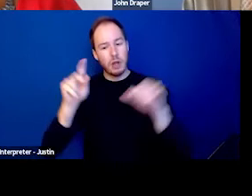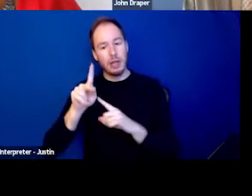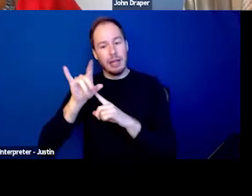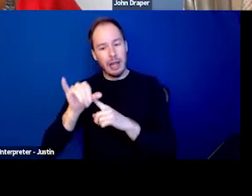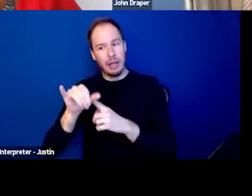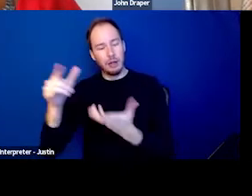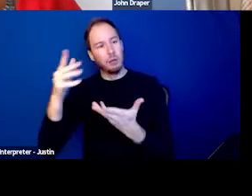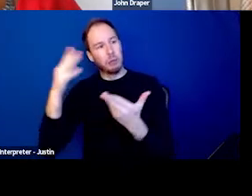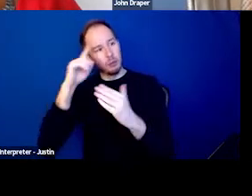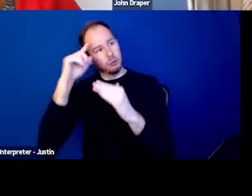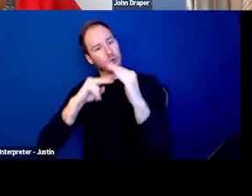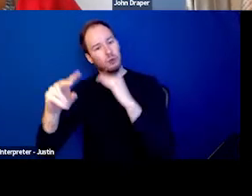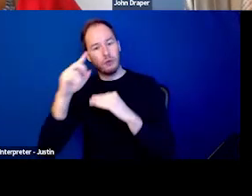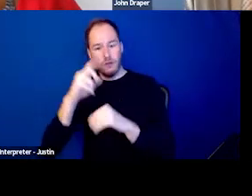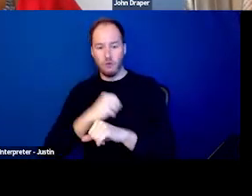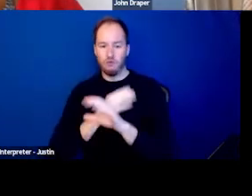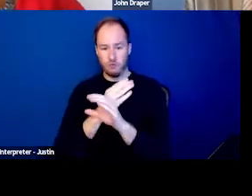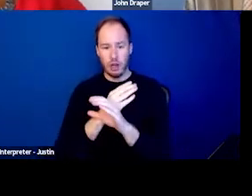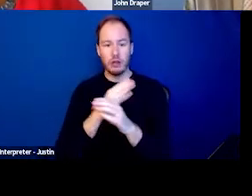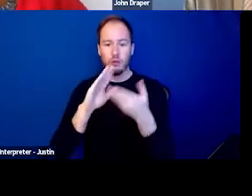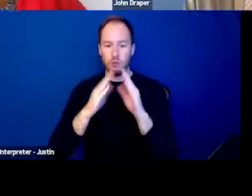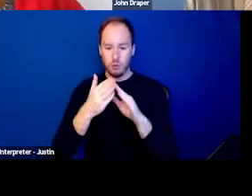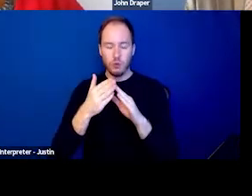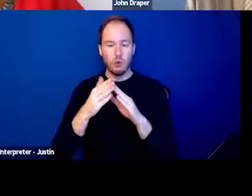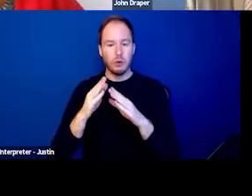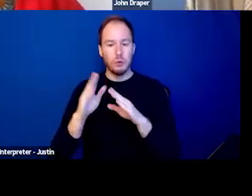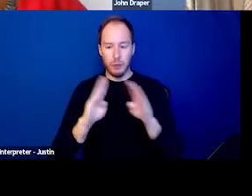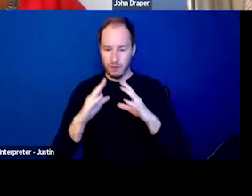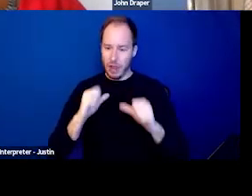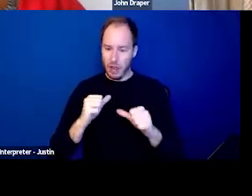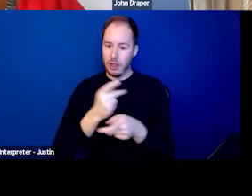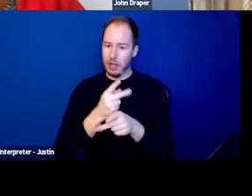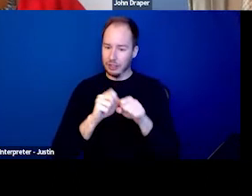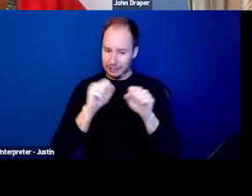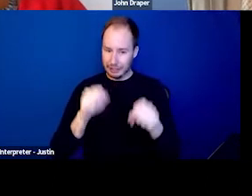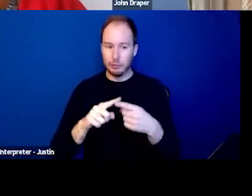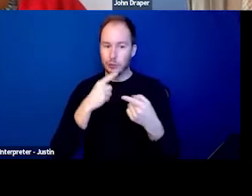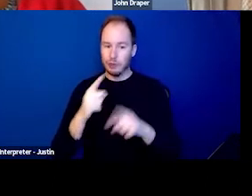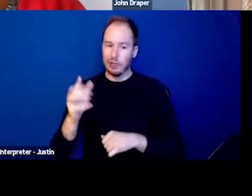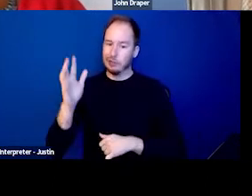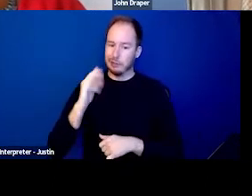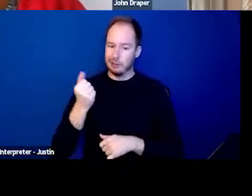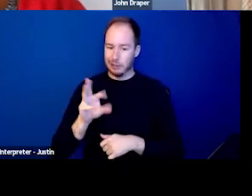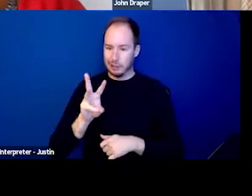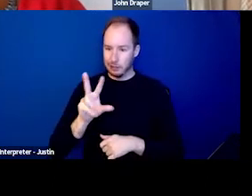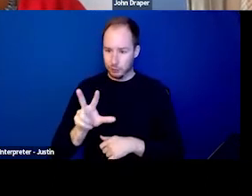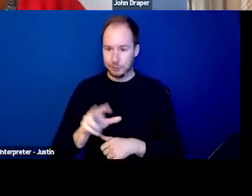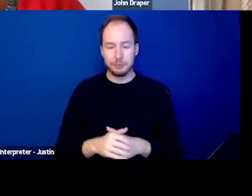for a crisis community behavioral healthcare system to be in effect in 1963. Our next slide, please.